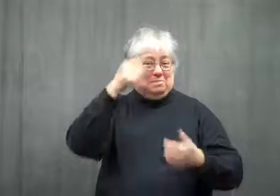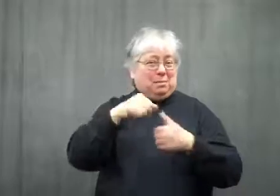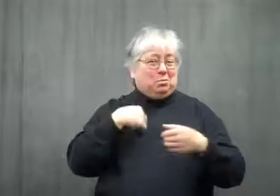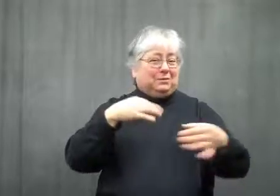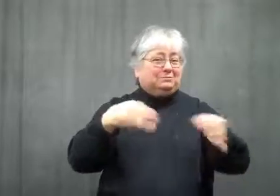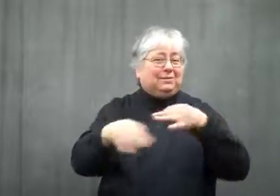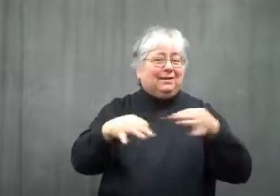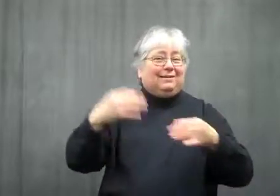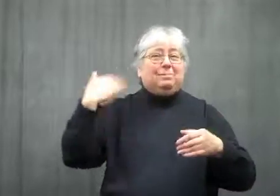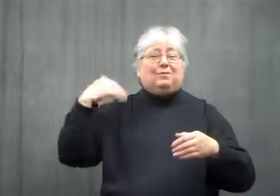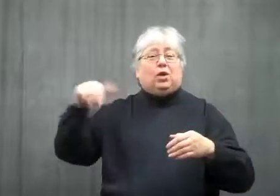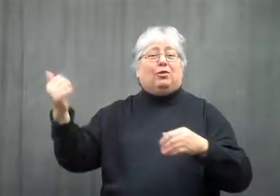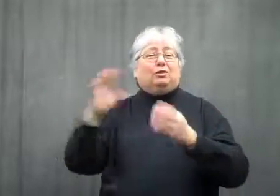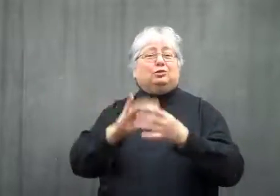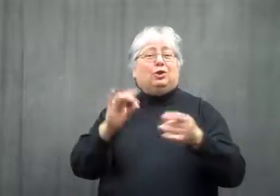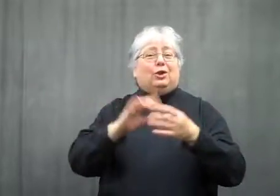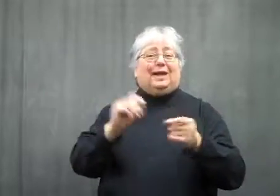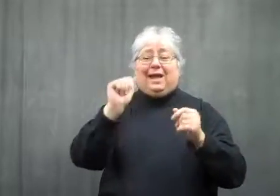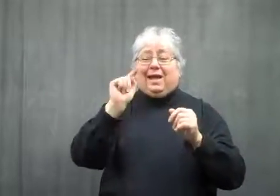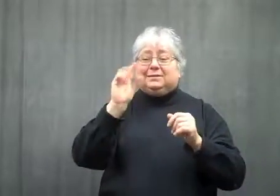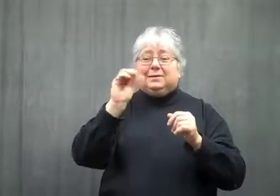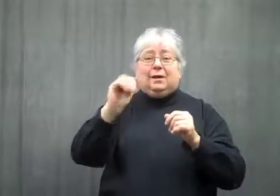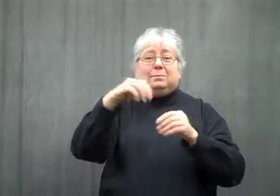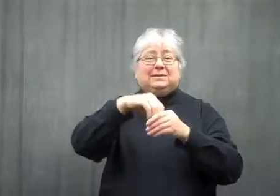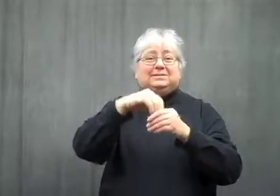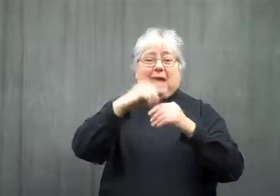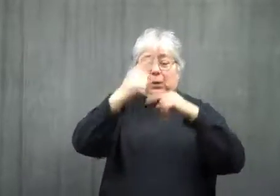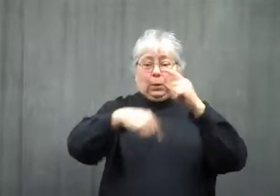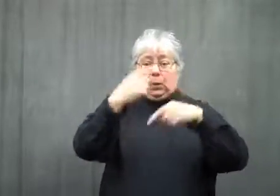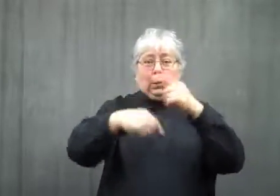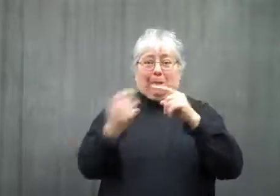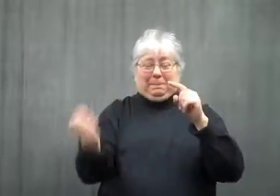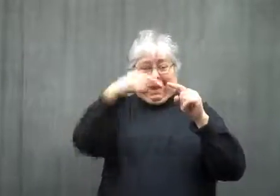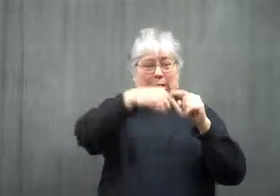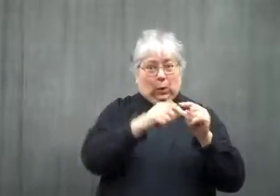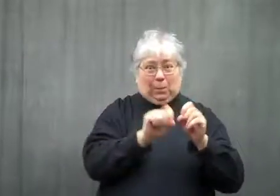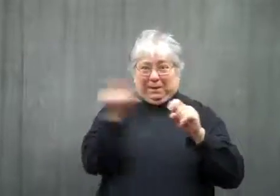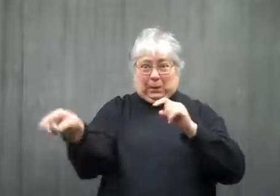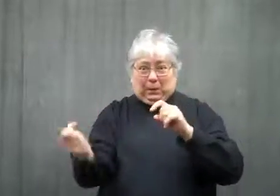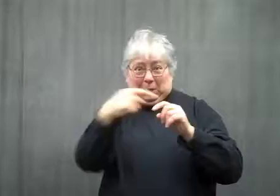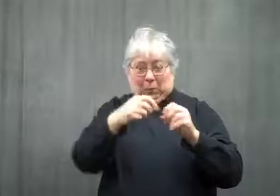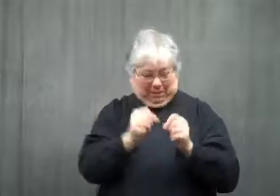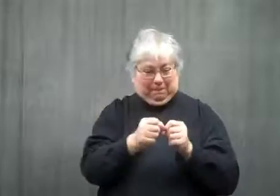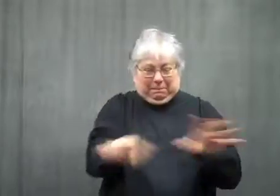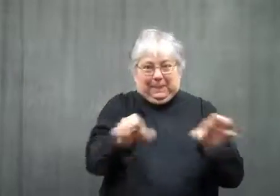Remember the report where I explained that neutrons split atoms and give off energy rays?